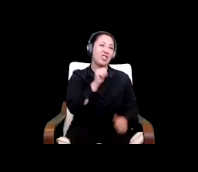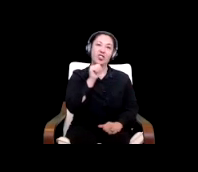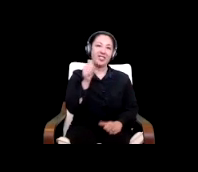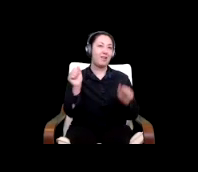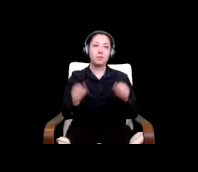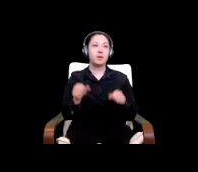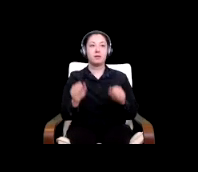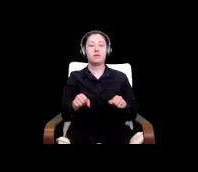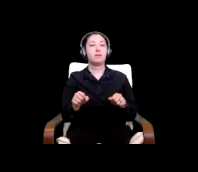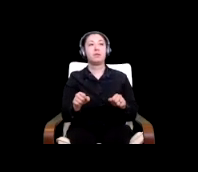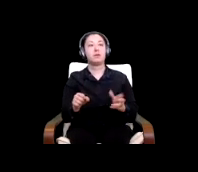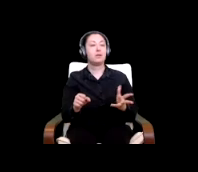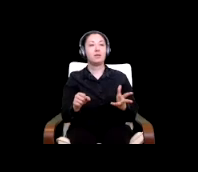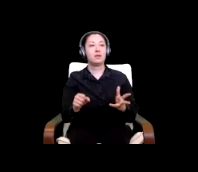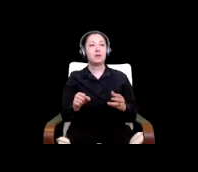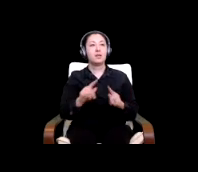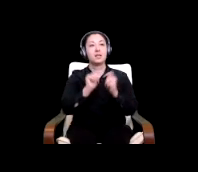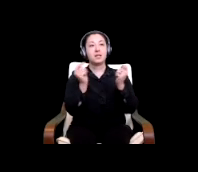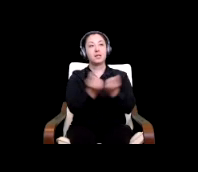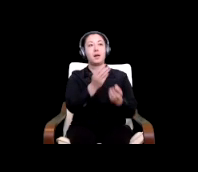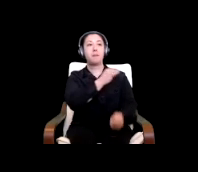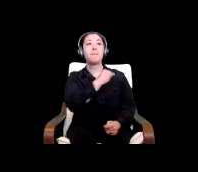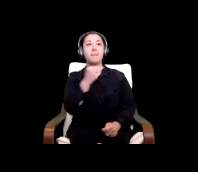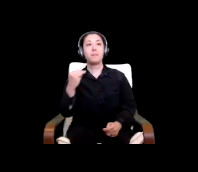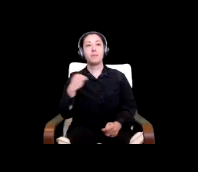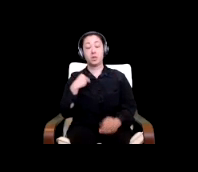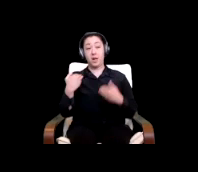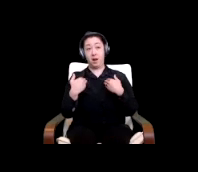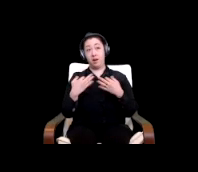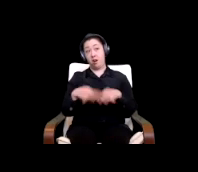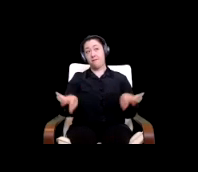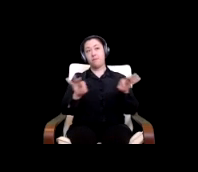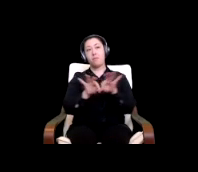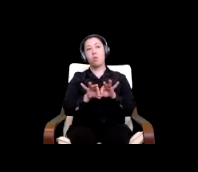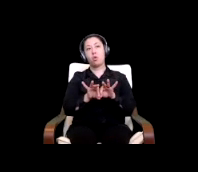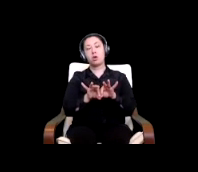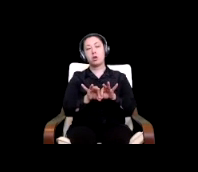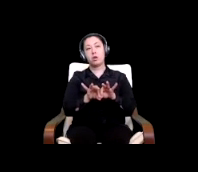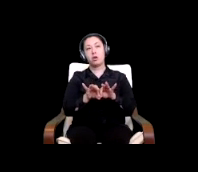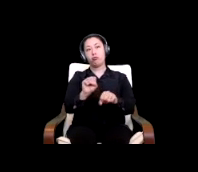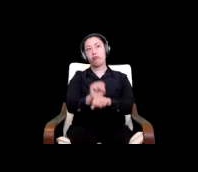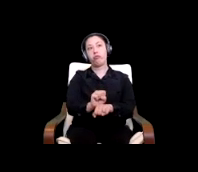The team members have an important role of trying to figure out how to address the entire